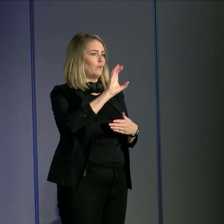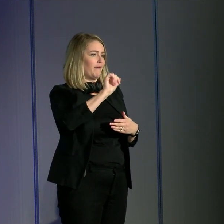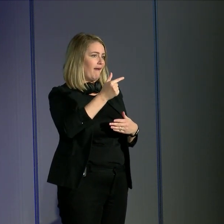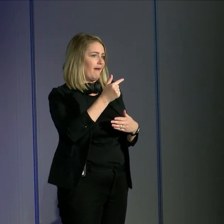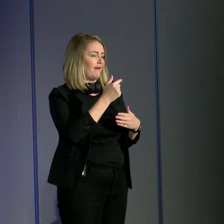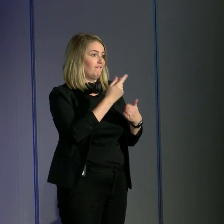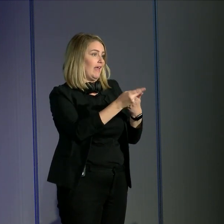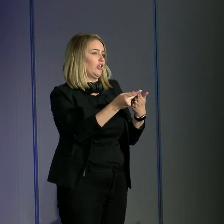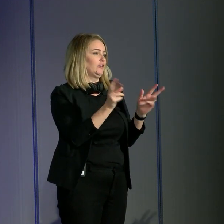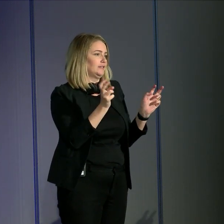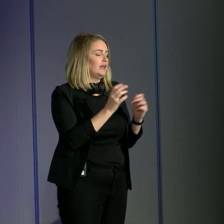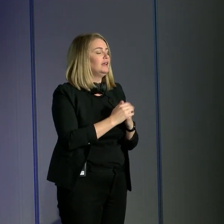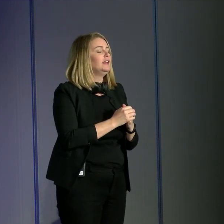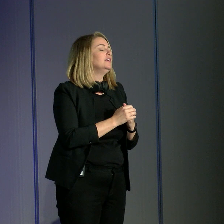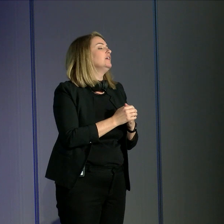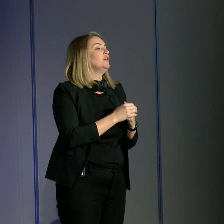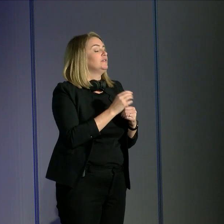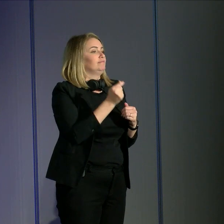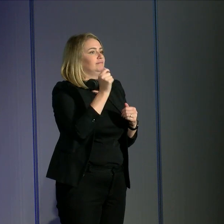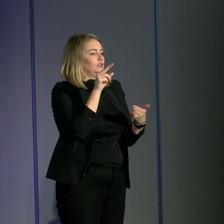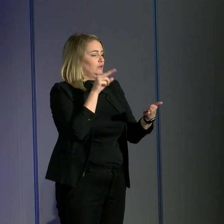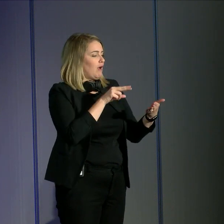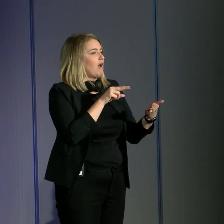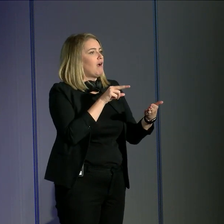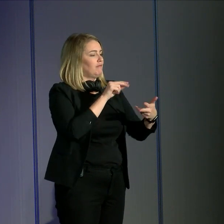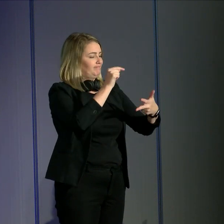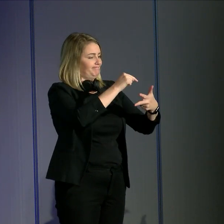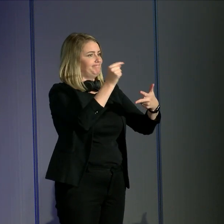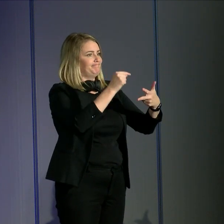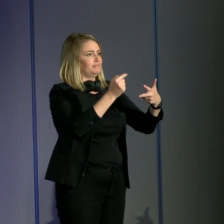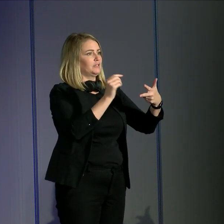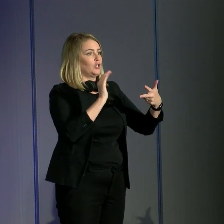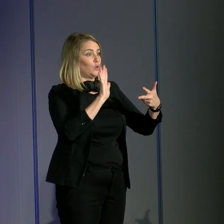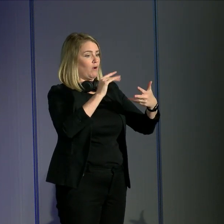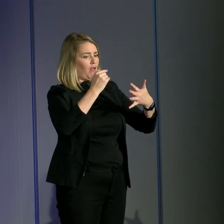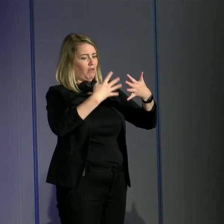So immediately, you can start to see what are your priorities?